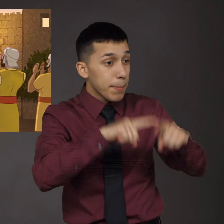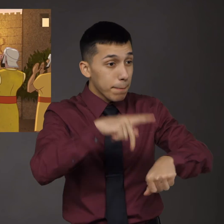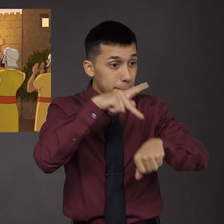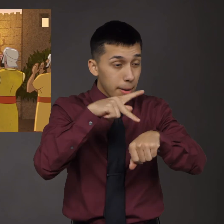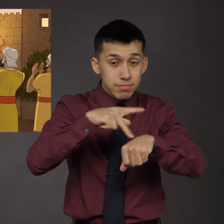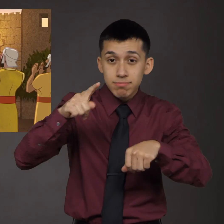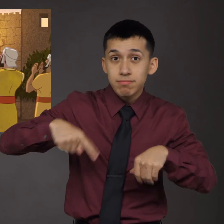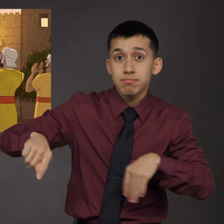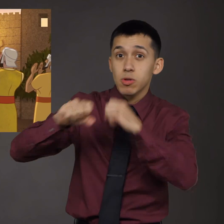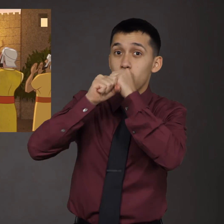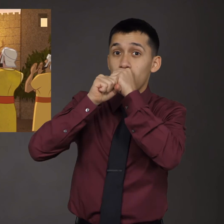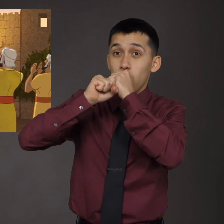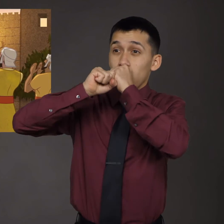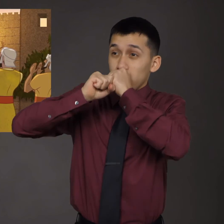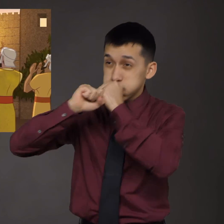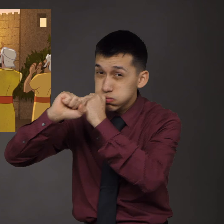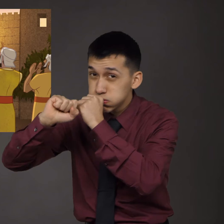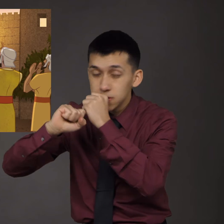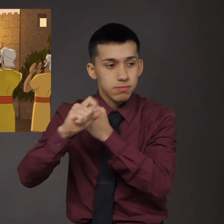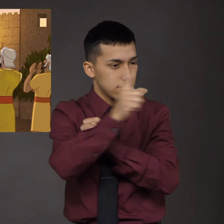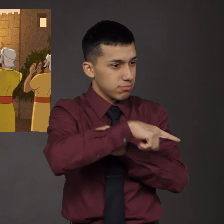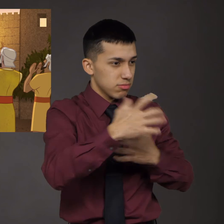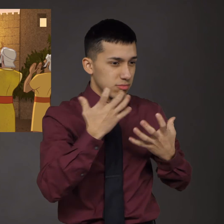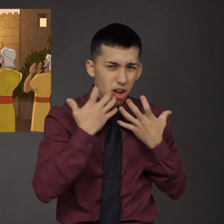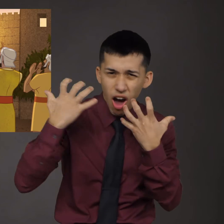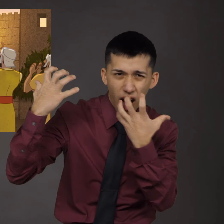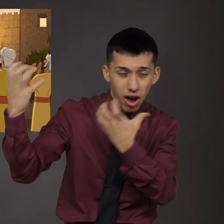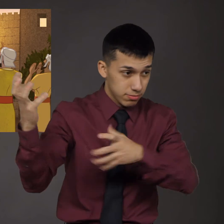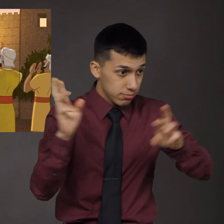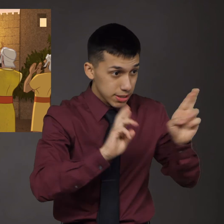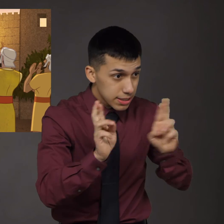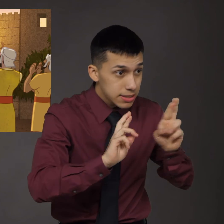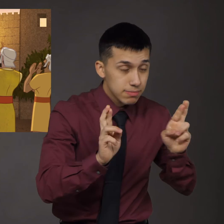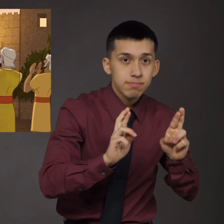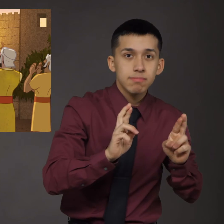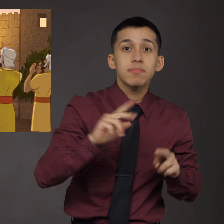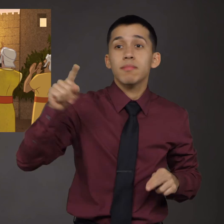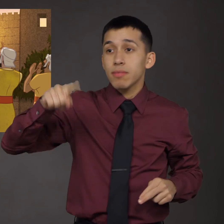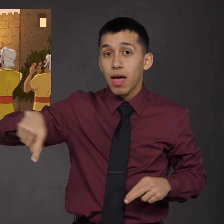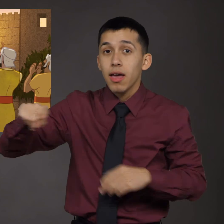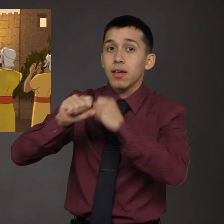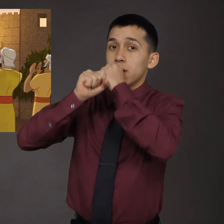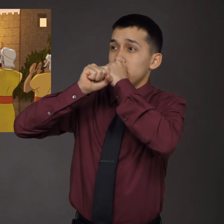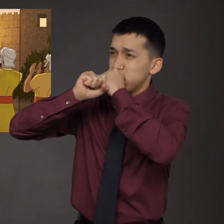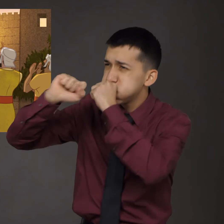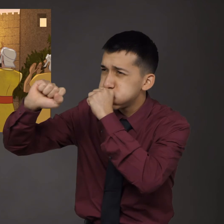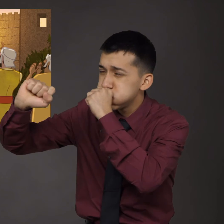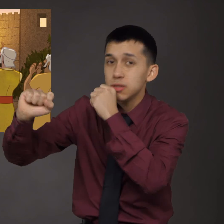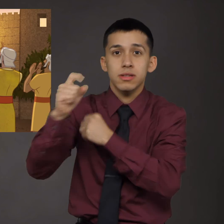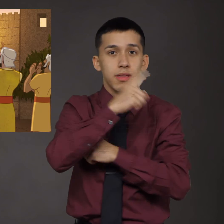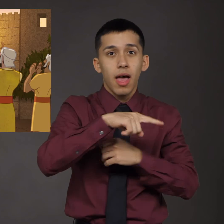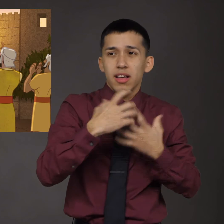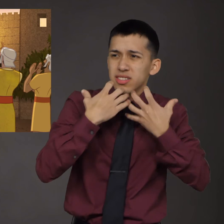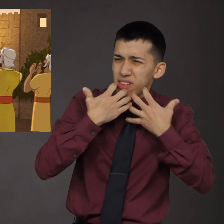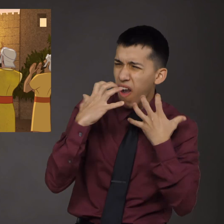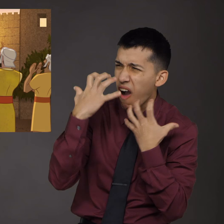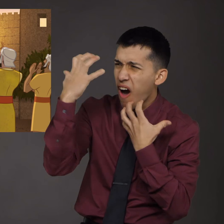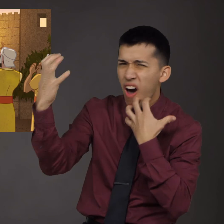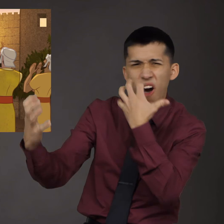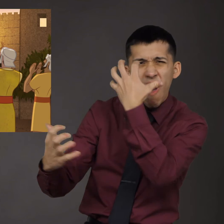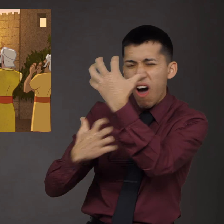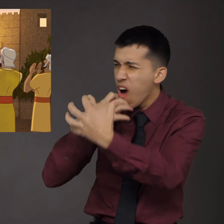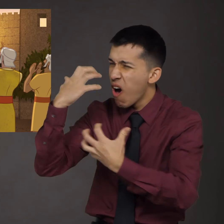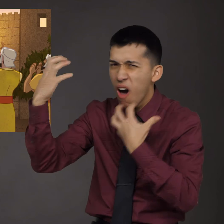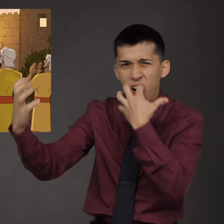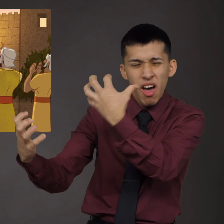As the priests blew their horns, Joshua told the Israelites to shout.